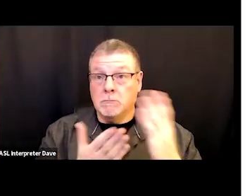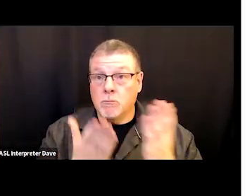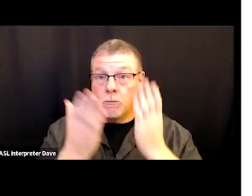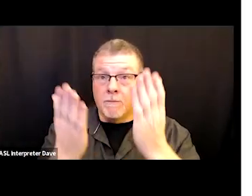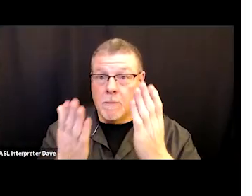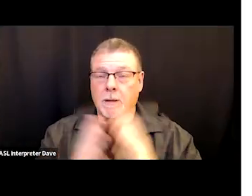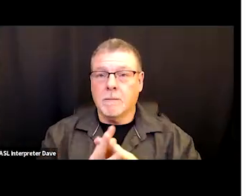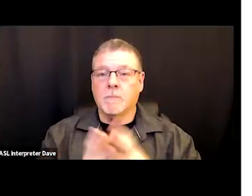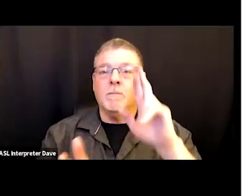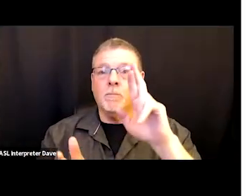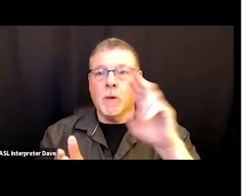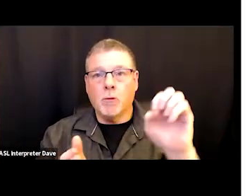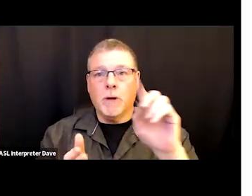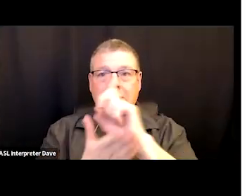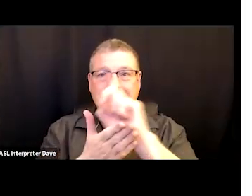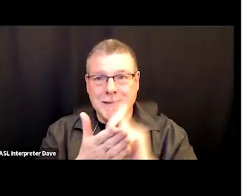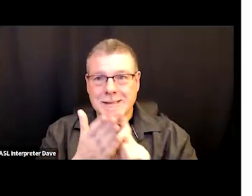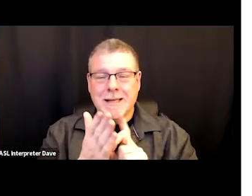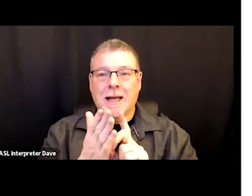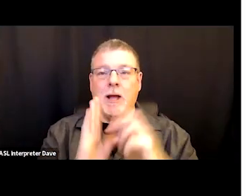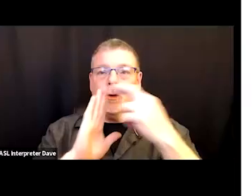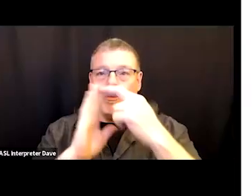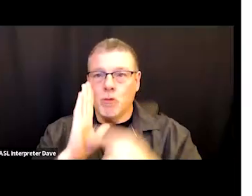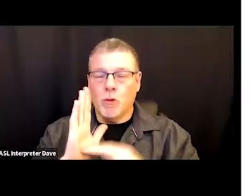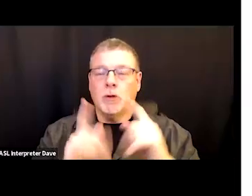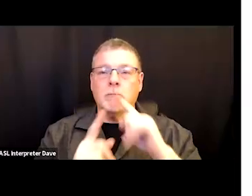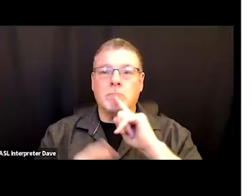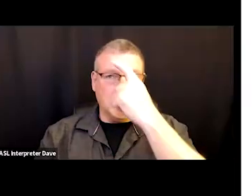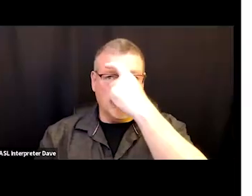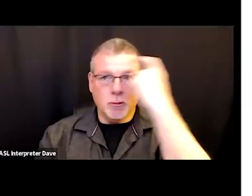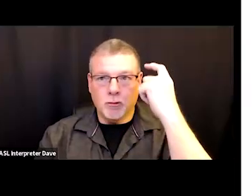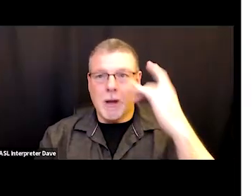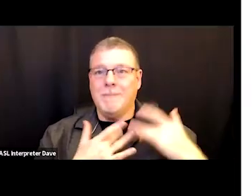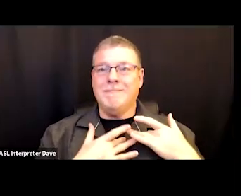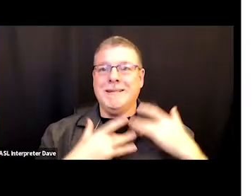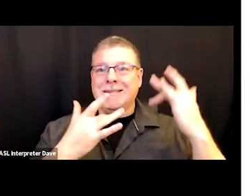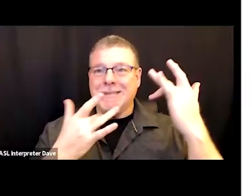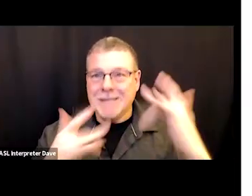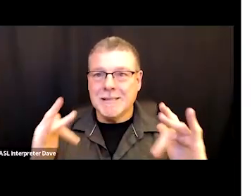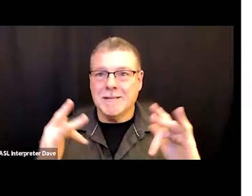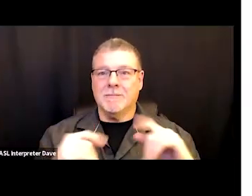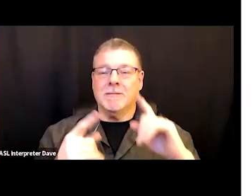redesign their drug test protocol to be trauma-sensitive, trauma-informed, trauma-responsive.